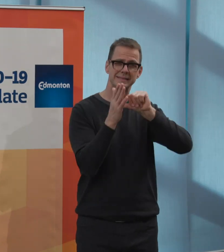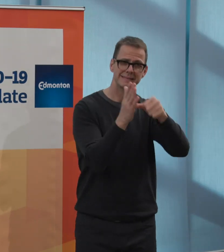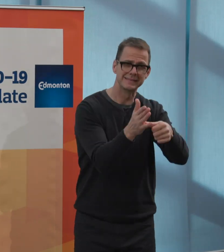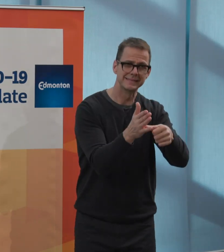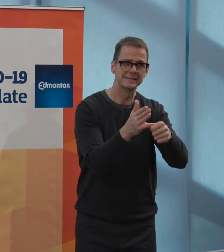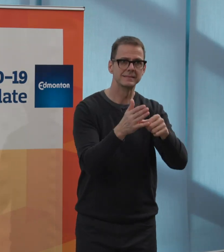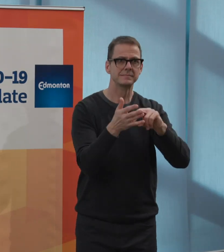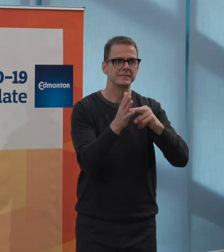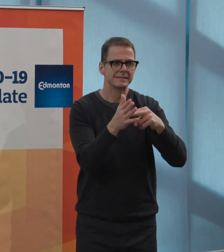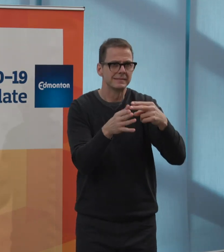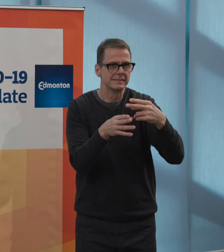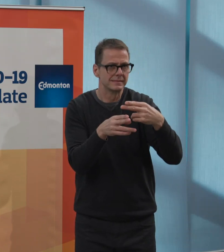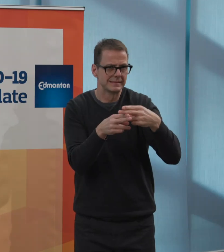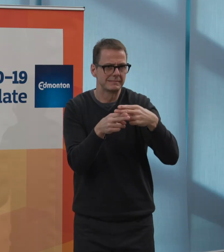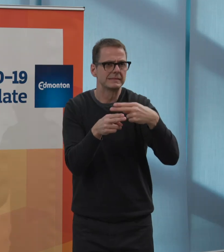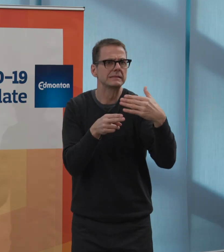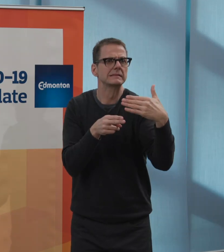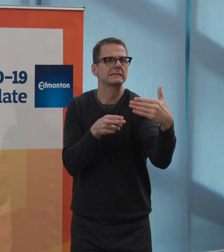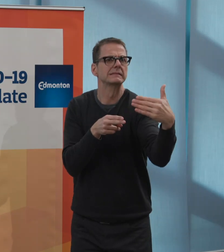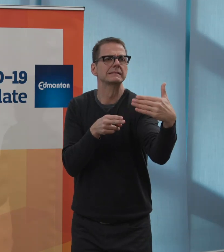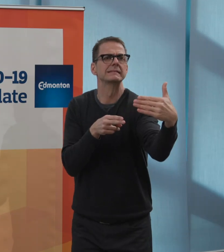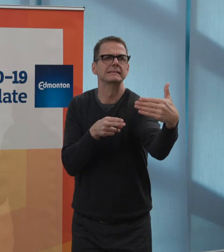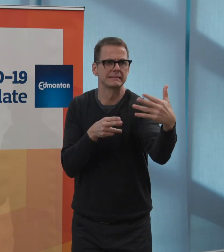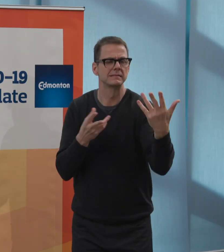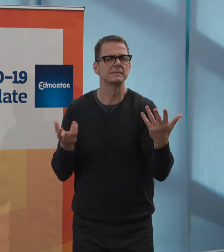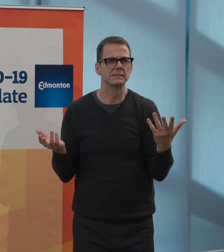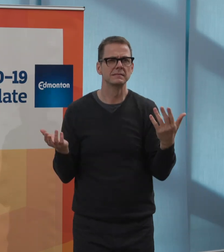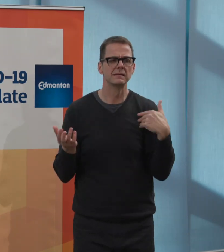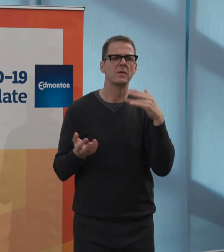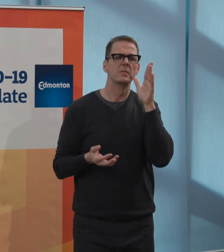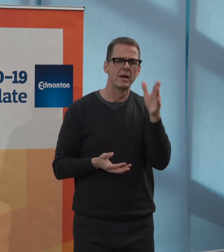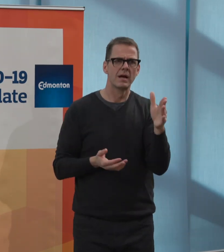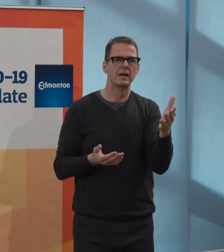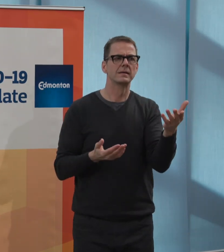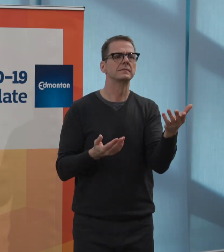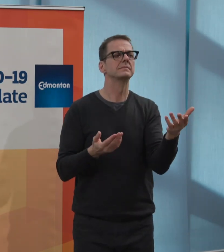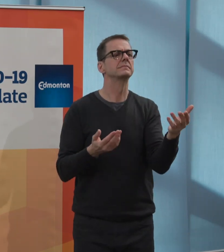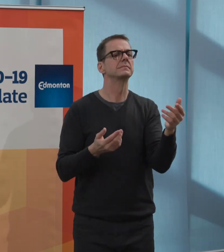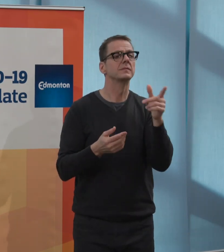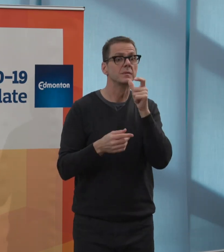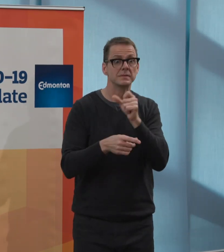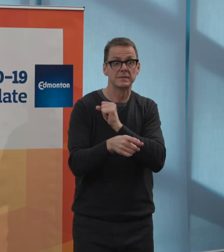pandemic that we're working through this is not a reflection on our employees